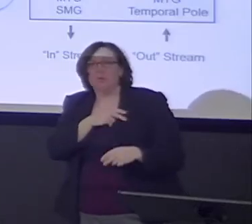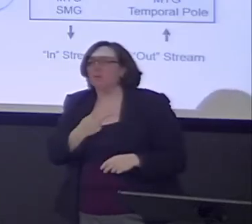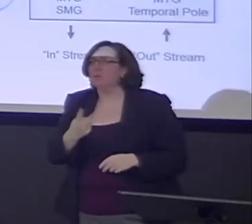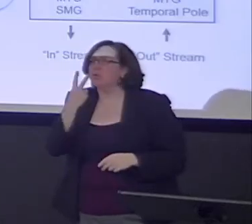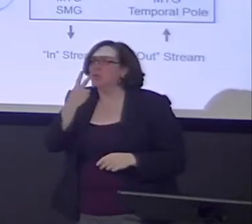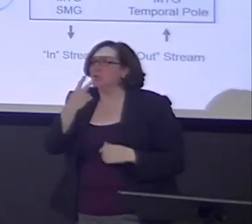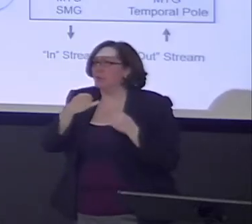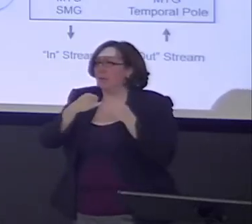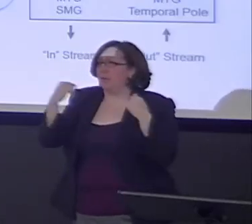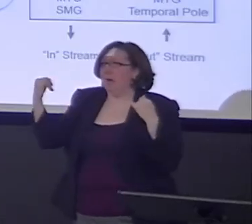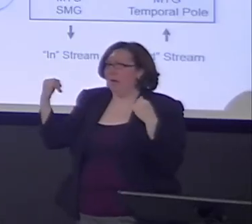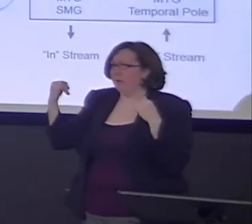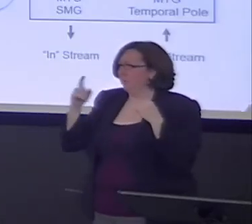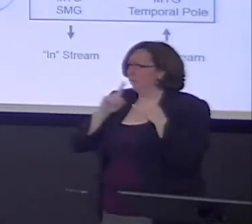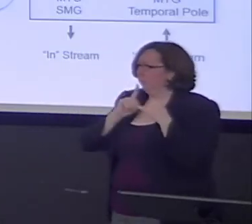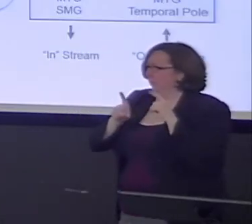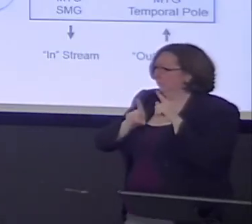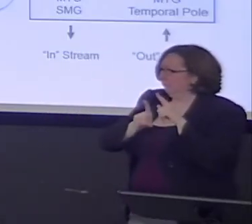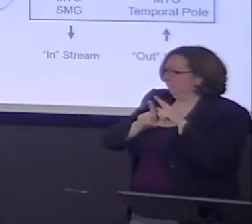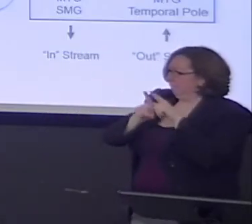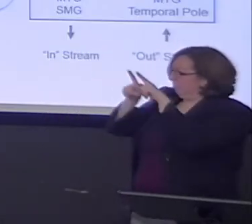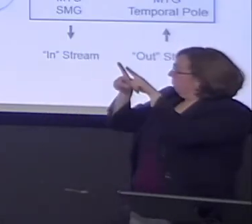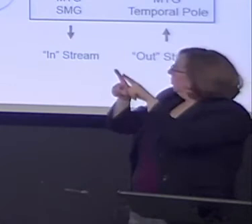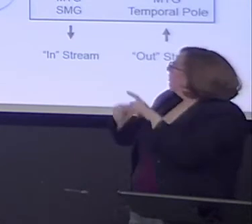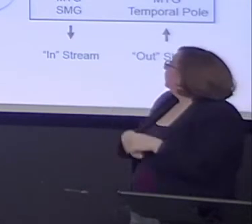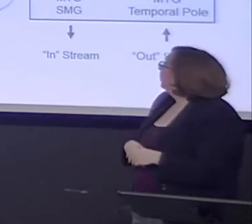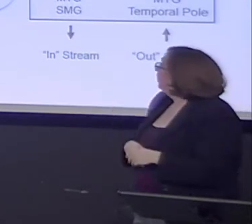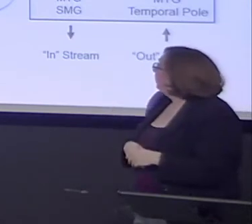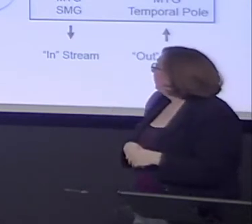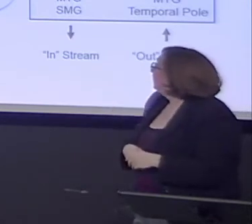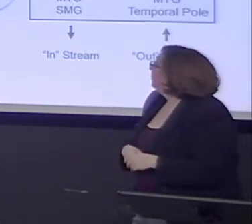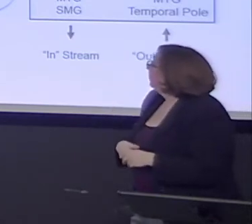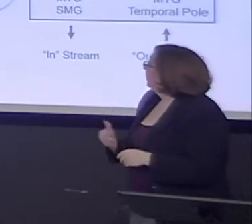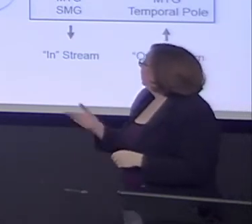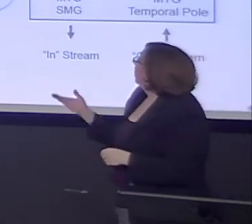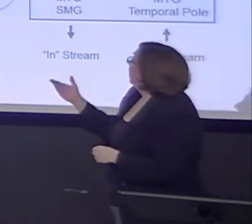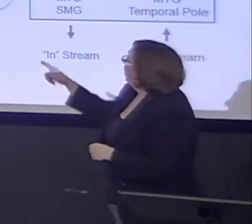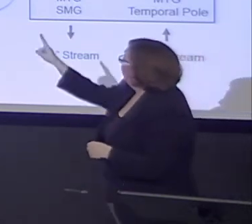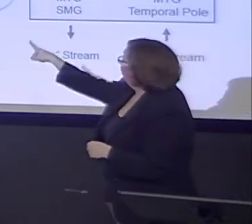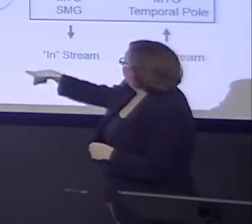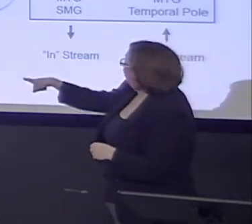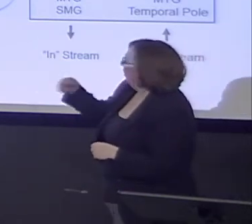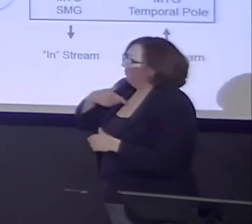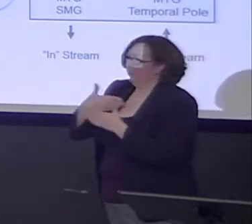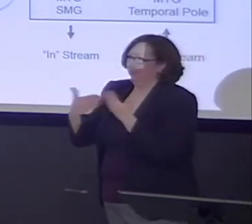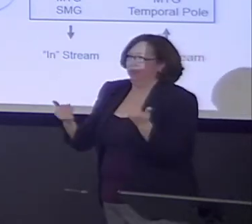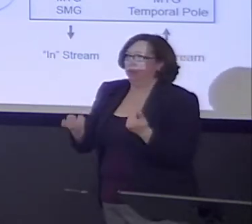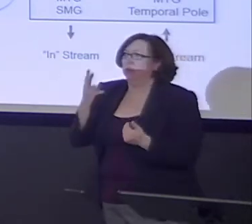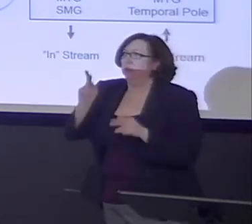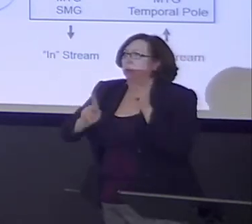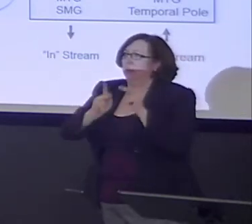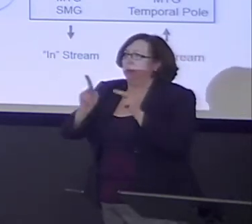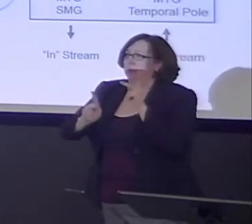So here we separated out two people, but in the eye-to-eye condition, that it was one line.